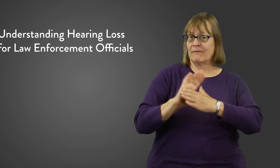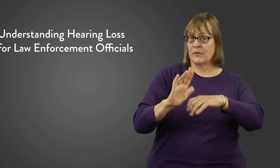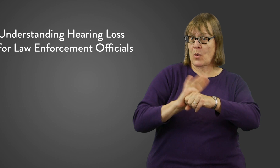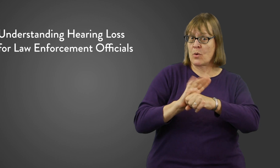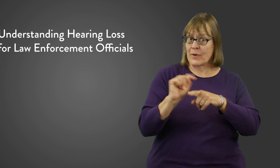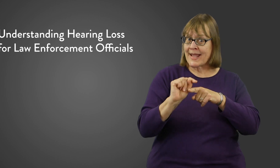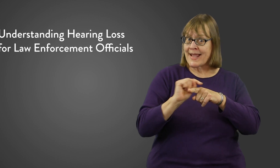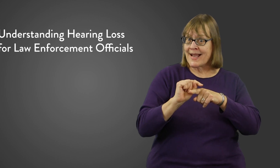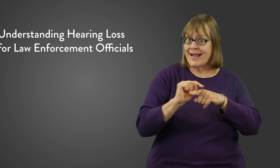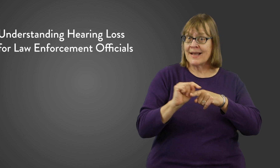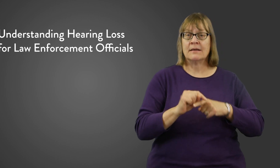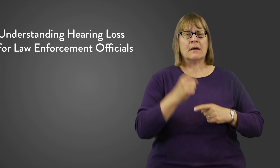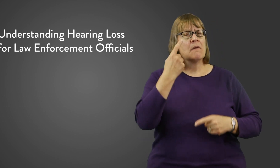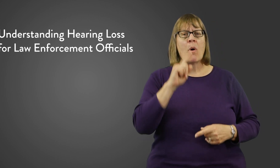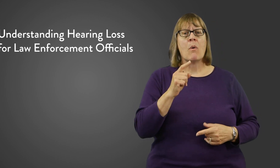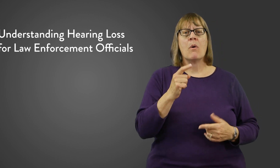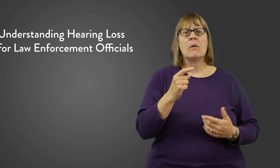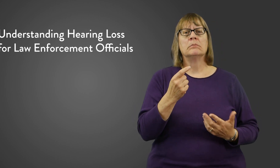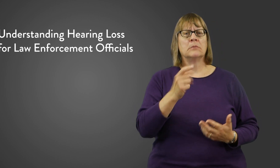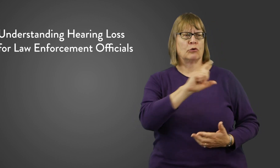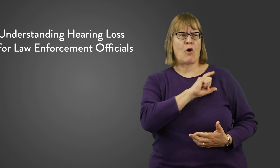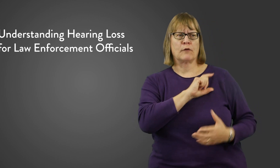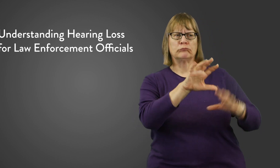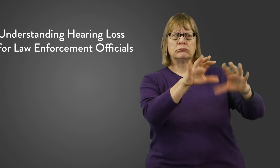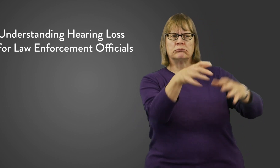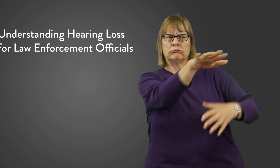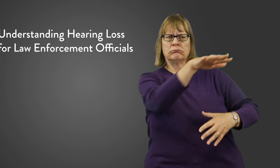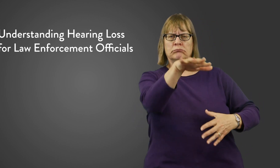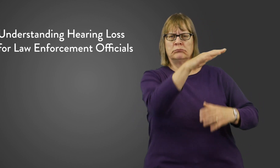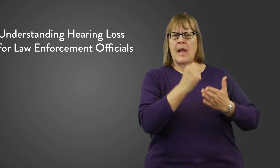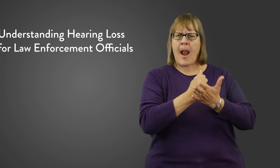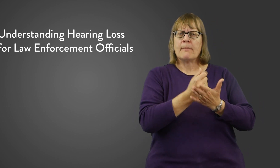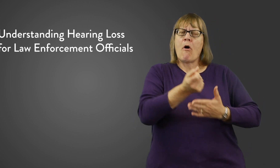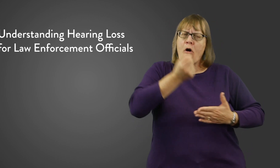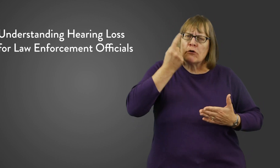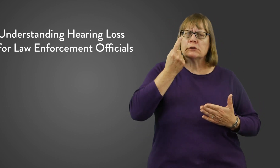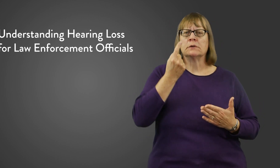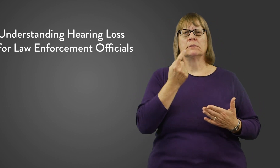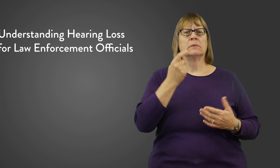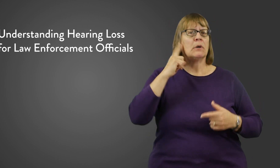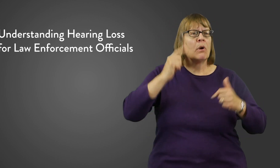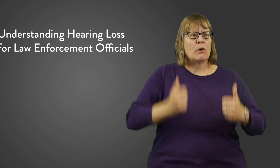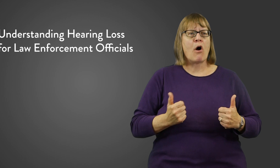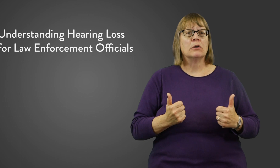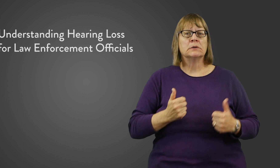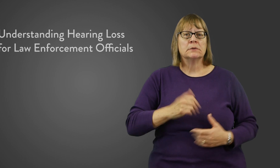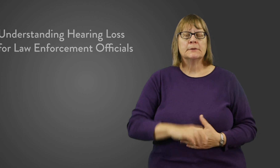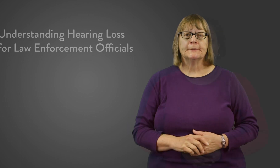This video focuses on understanding hearing loss for law enforcement officials.